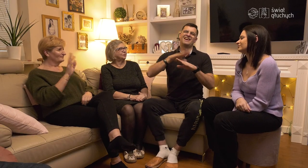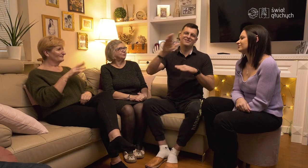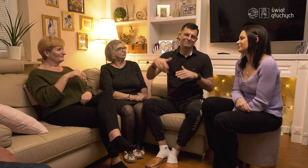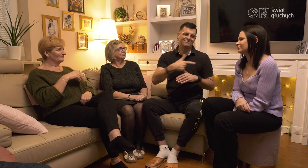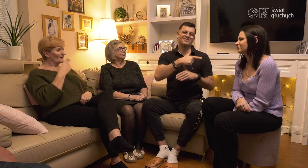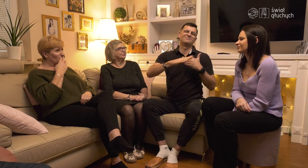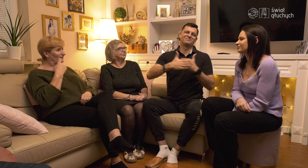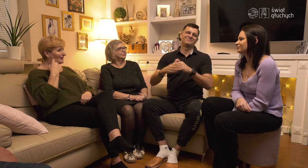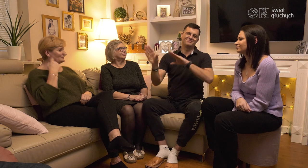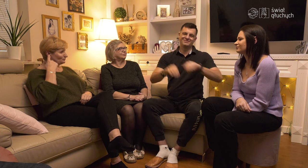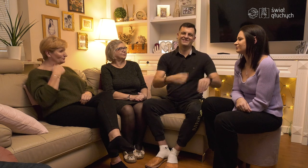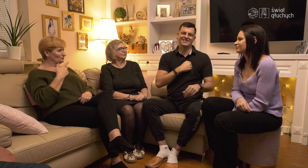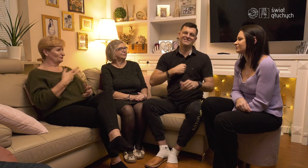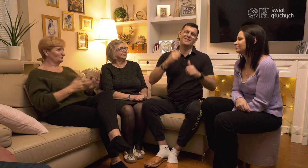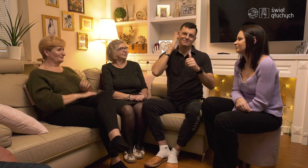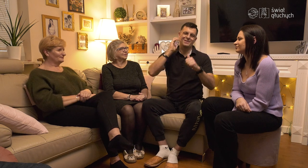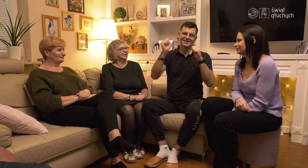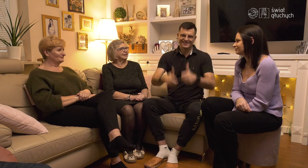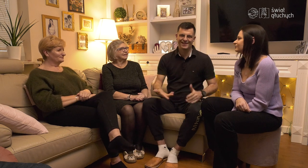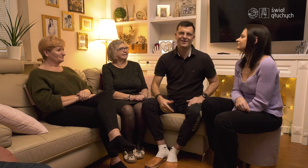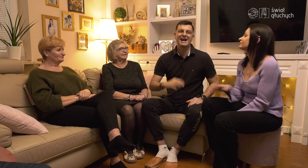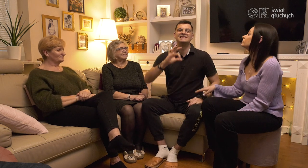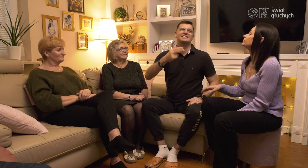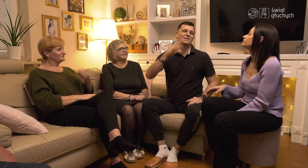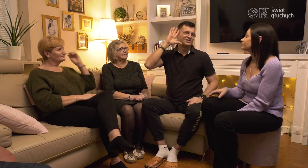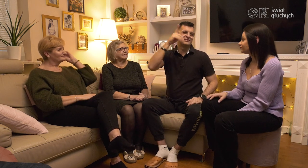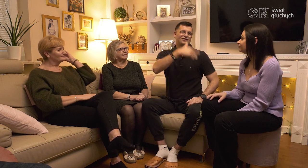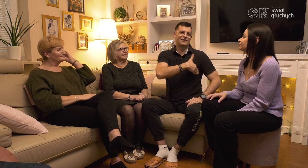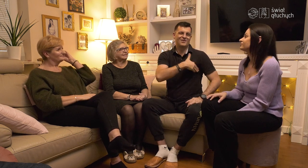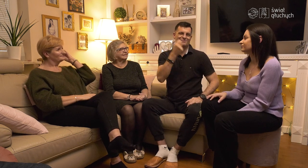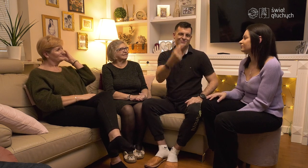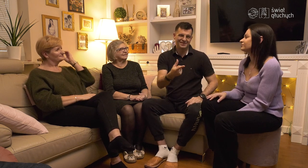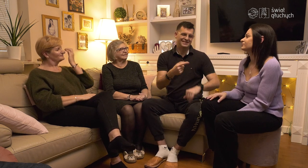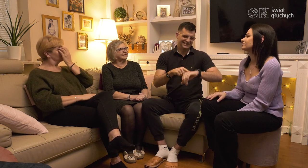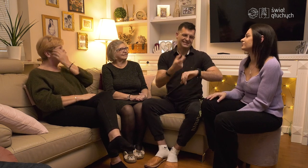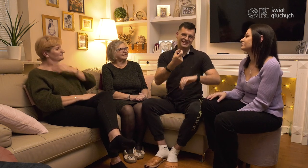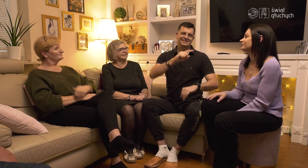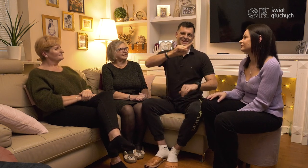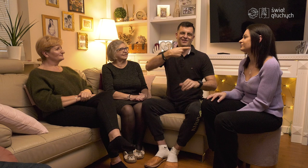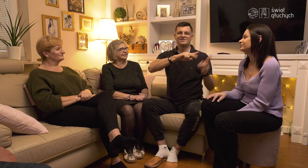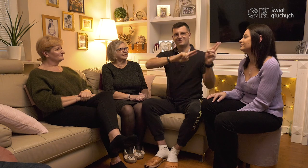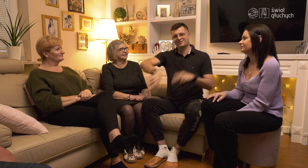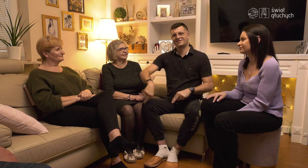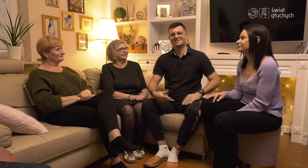Later, after I got married, I moved to Warsaw and stayed here. My sons are still in school, they will be home soon, in an hour.